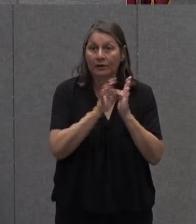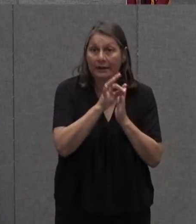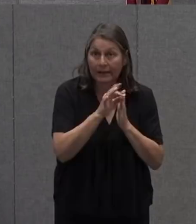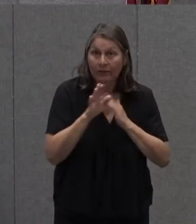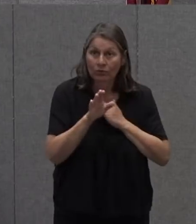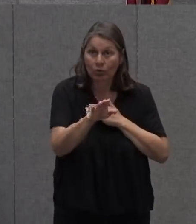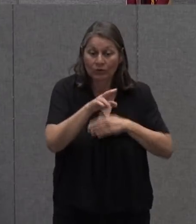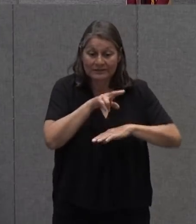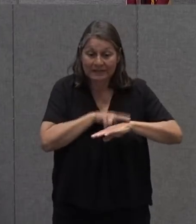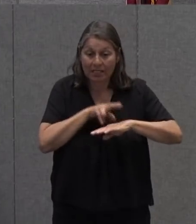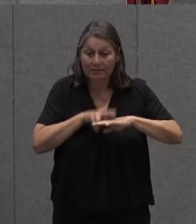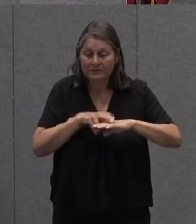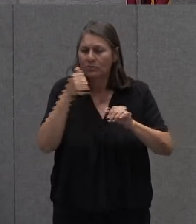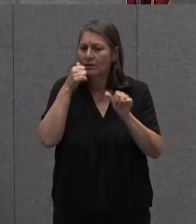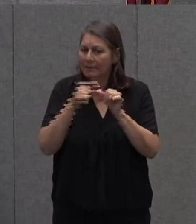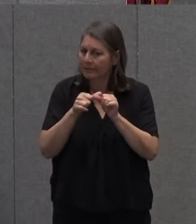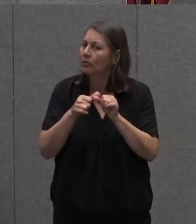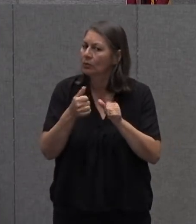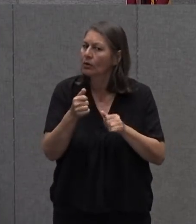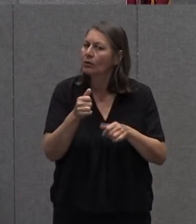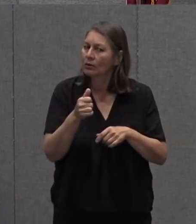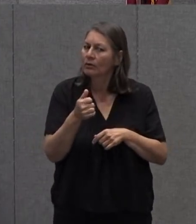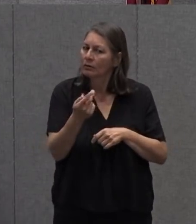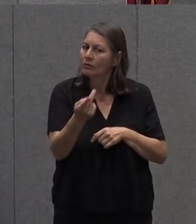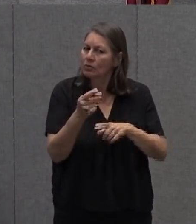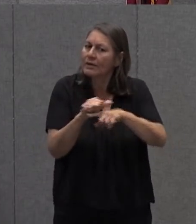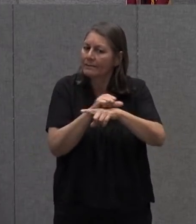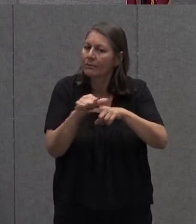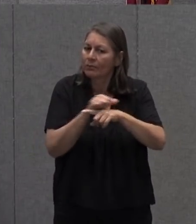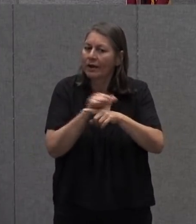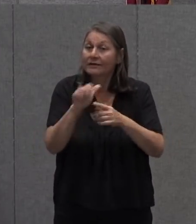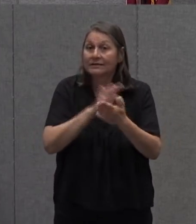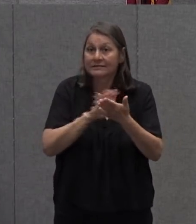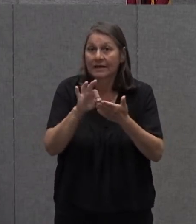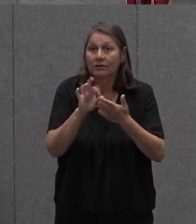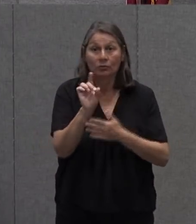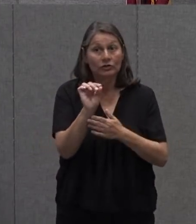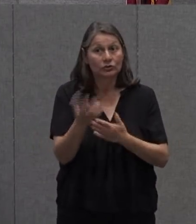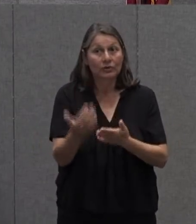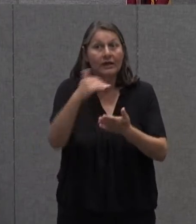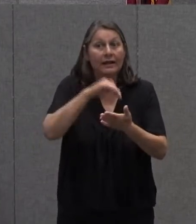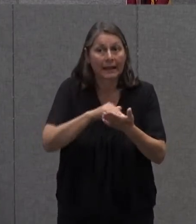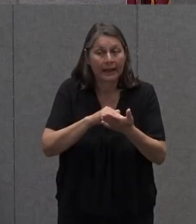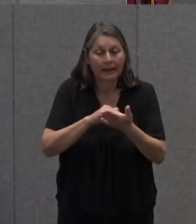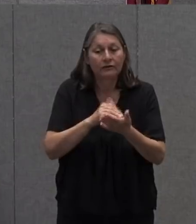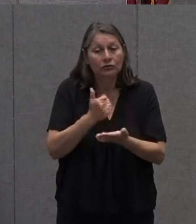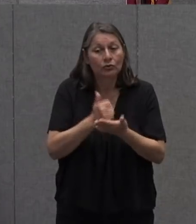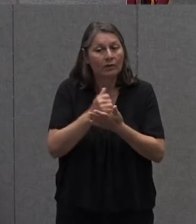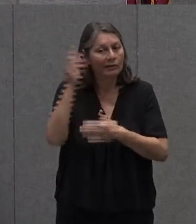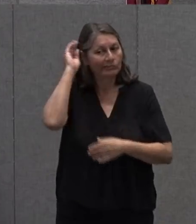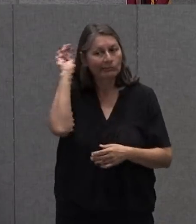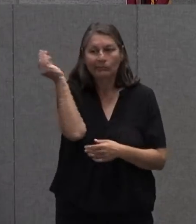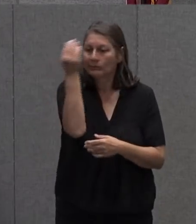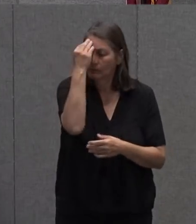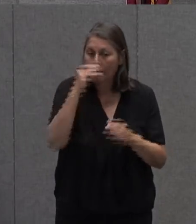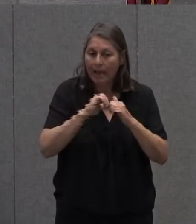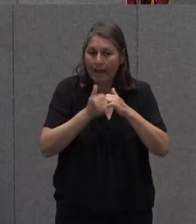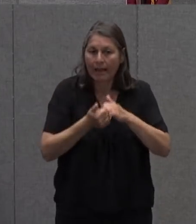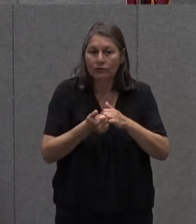And we practiced counting out syllables on Wednesday, too. We'll do it one more time to refresh ourselves on how we count out syllables.